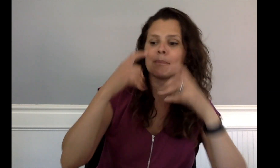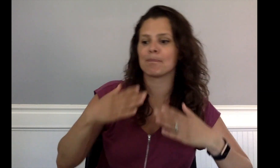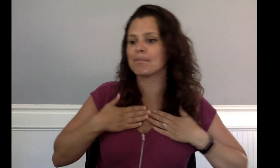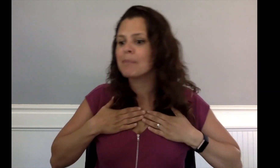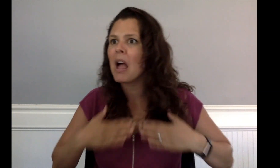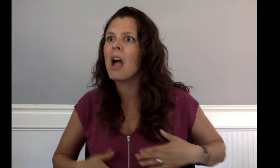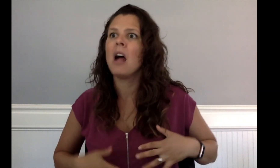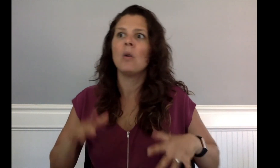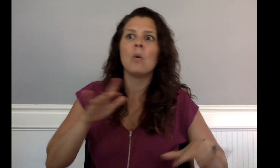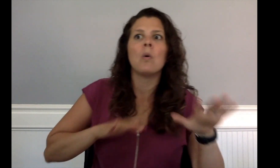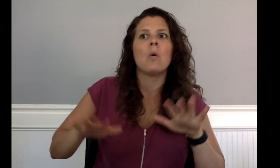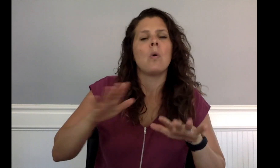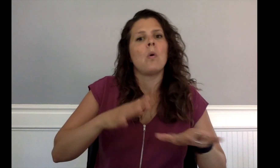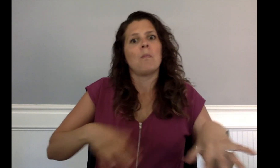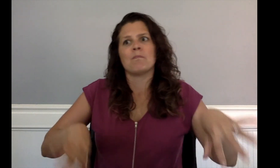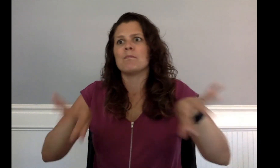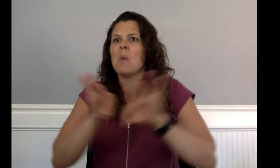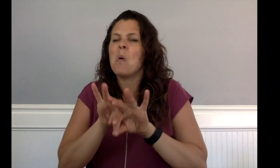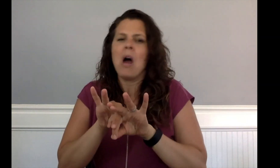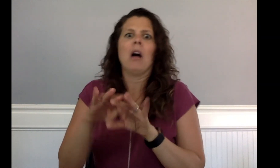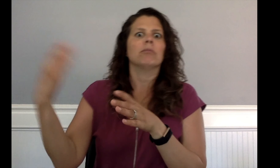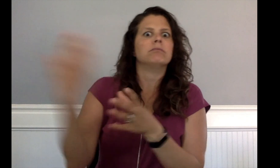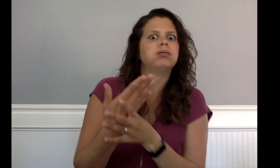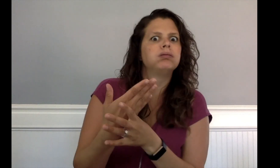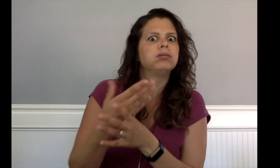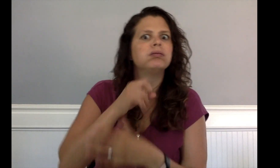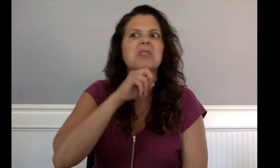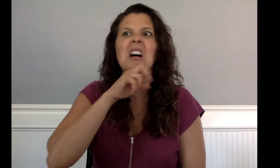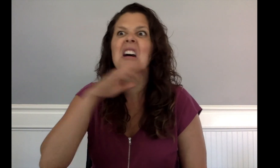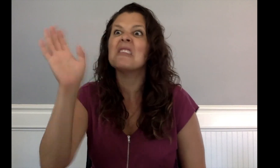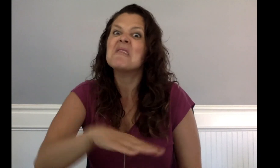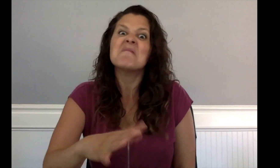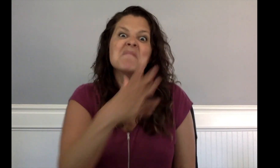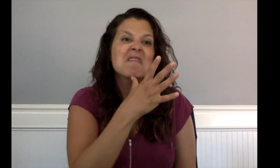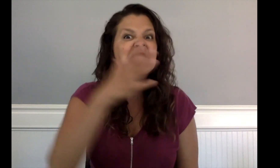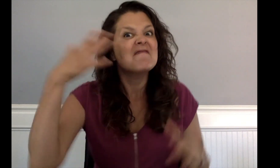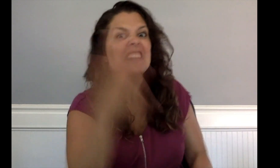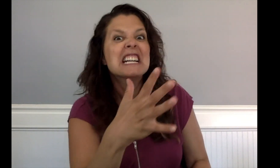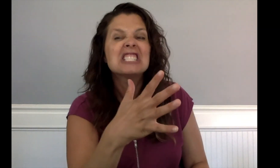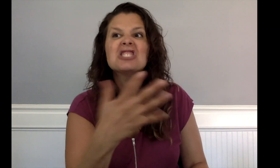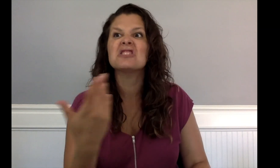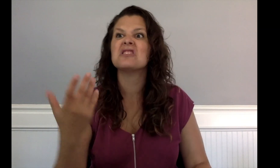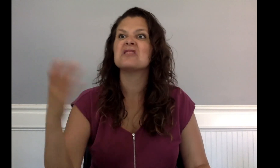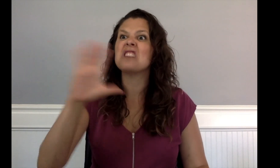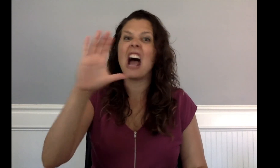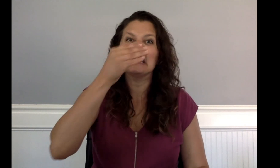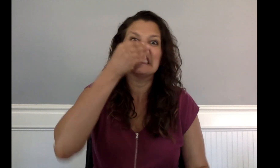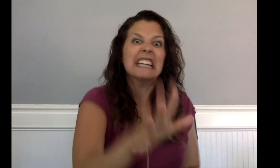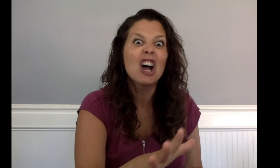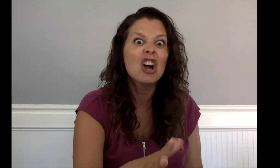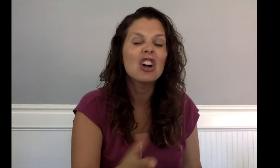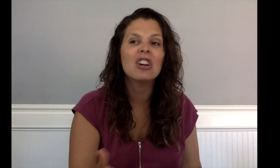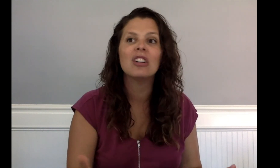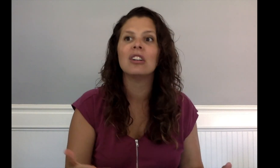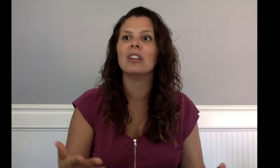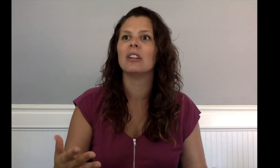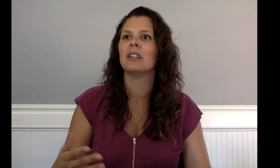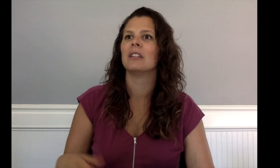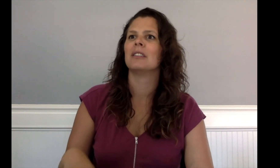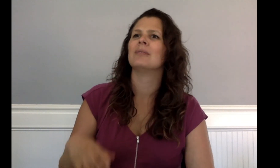face and how you move your body are also part of our language—” “Mom! Charlie doesn’t care—” interrupted Frog.